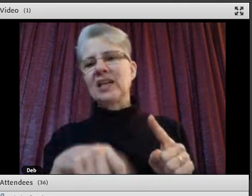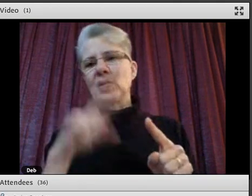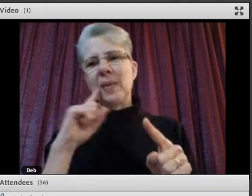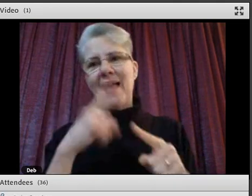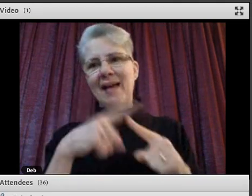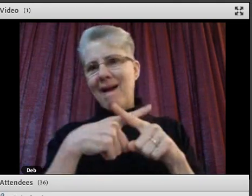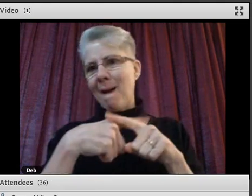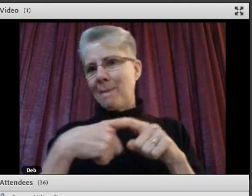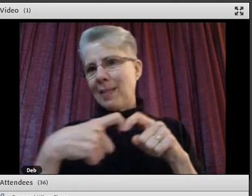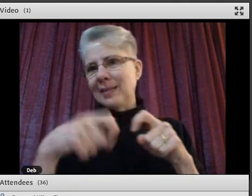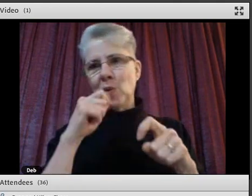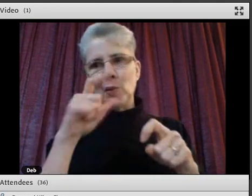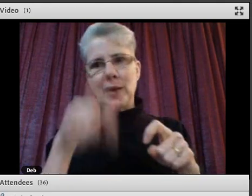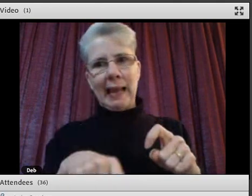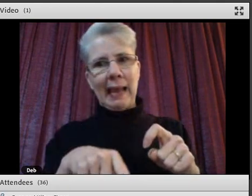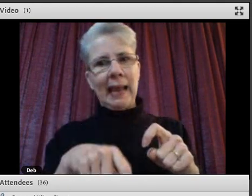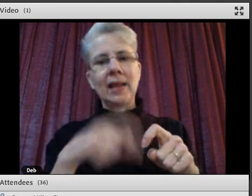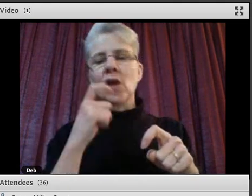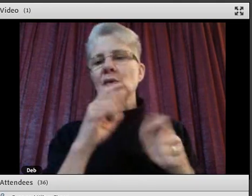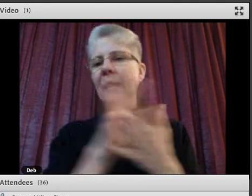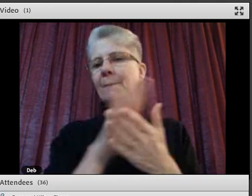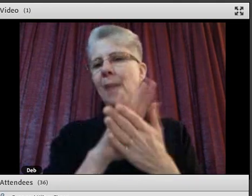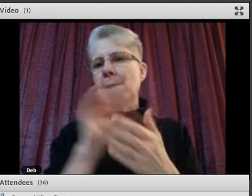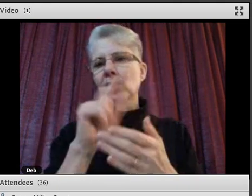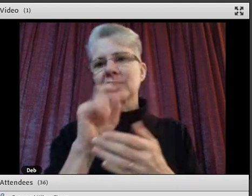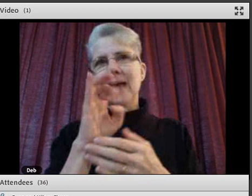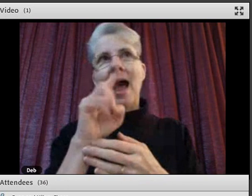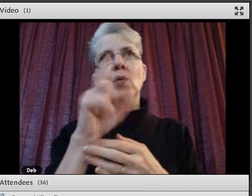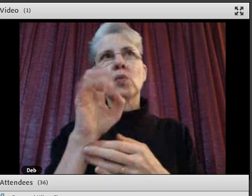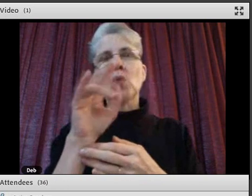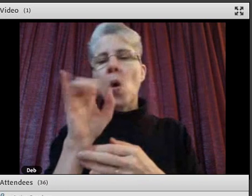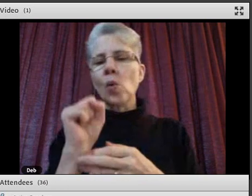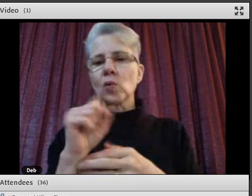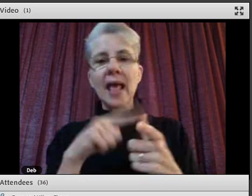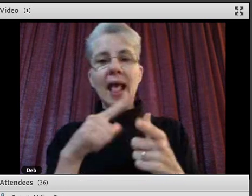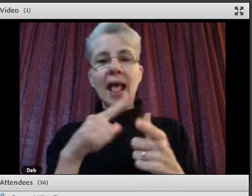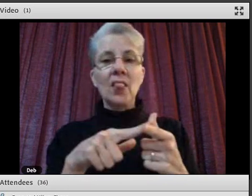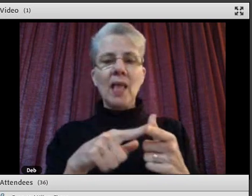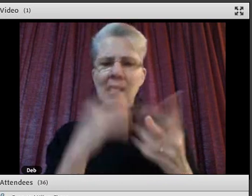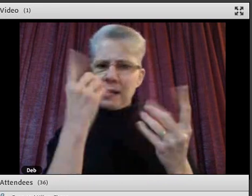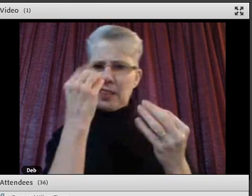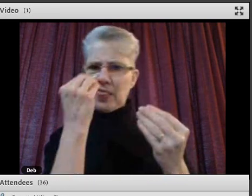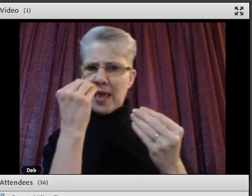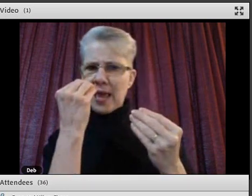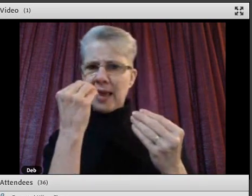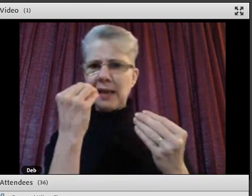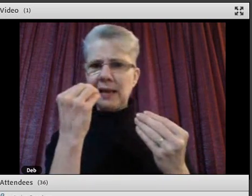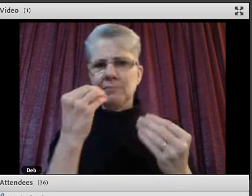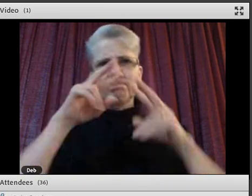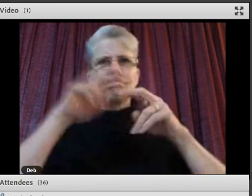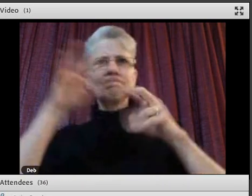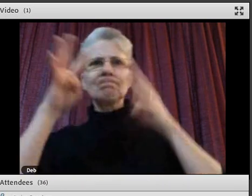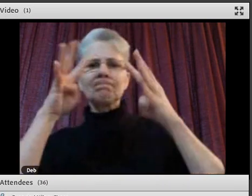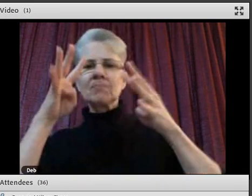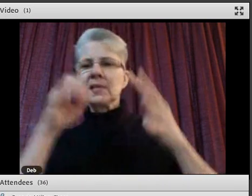But you don't need it to be that complex. You could take paper towel rolls. And think outside the box here.